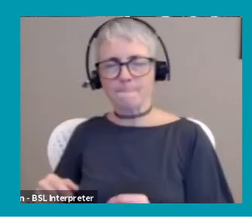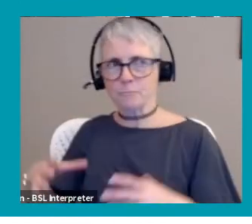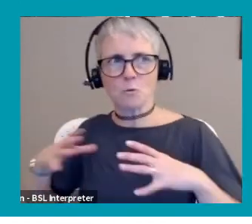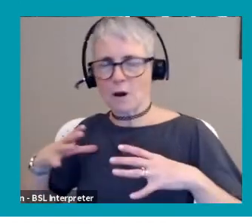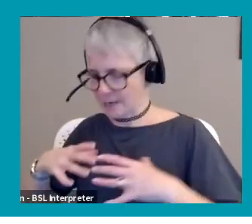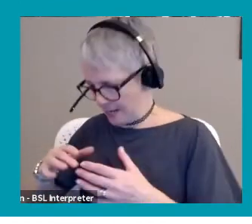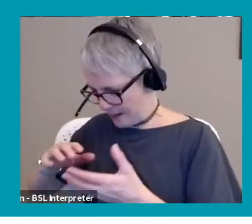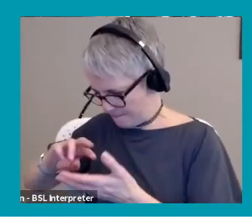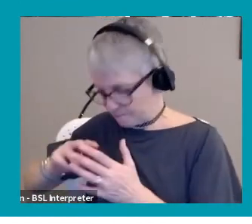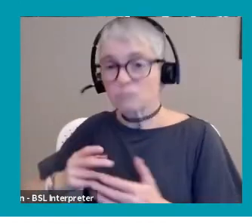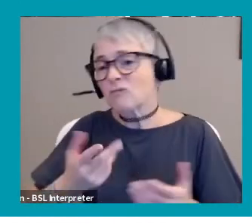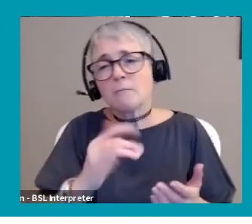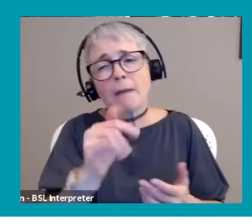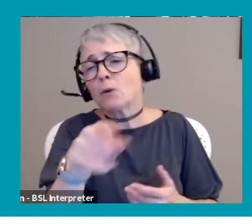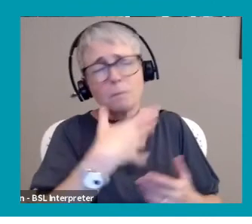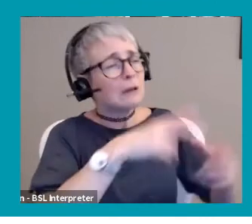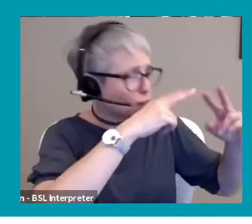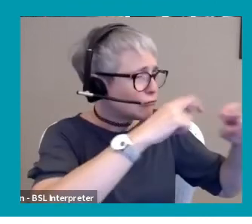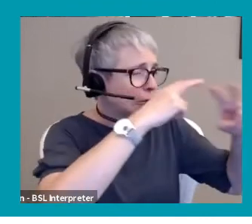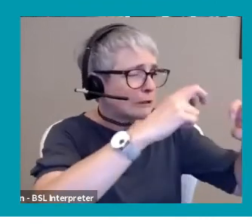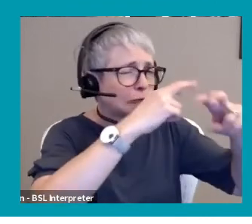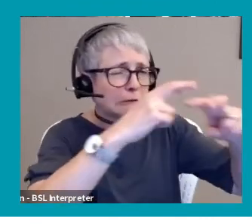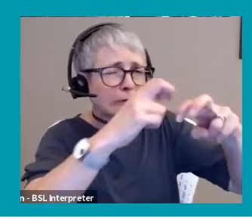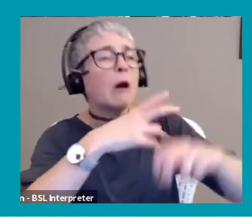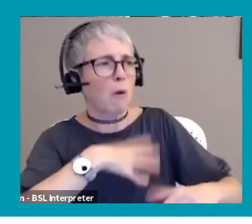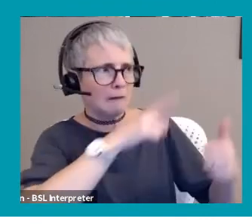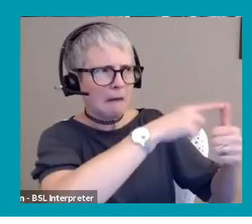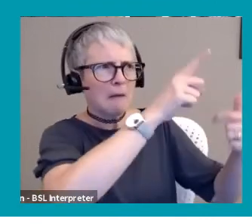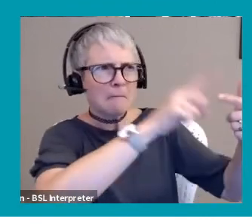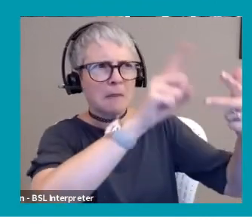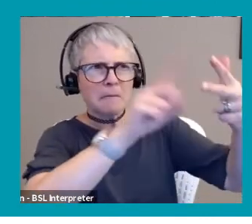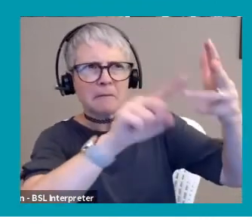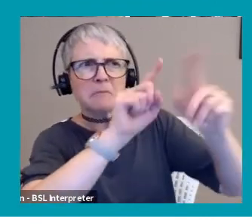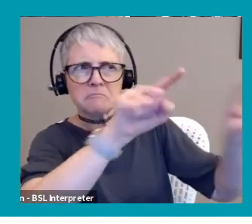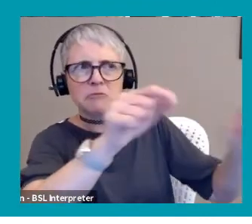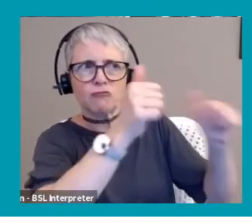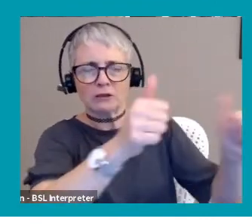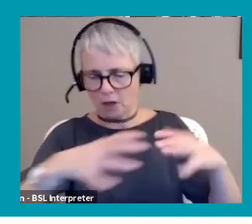culture and values and diversity and inclusion and propose as though you are applying for an actual job.